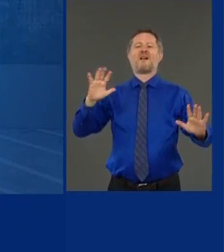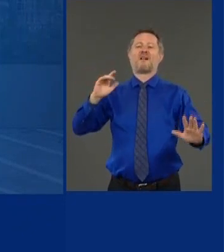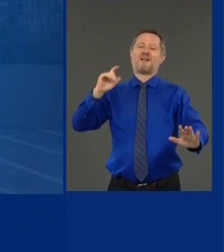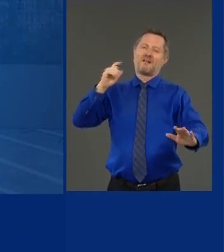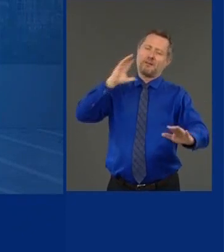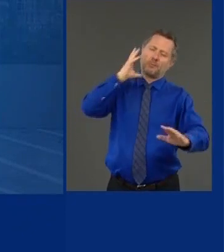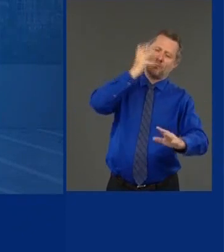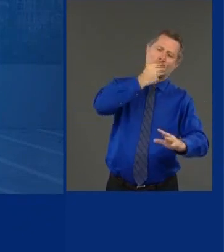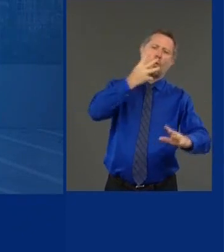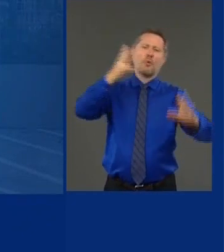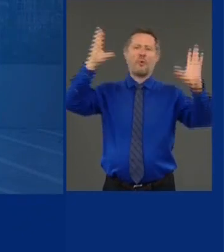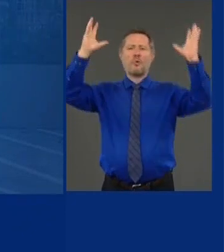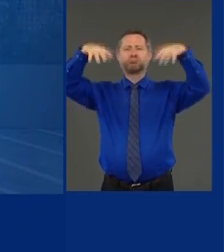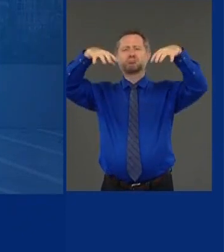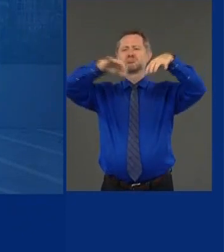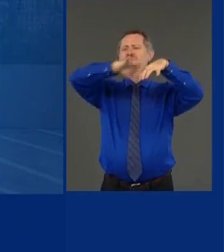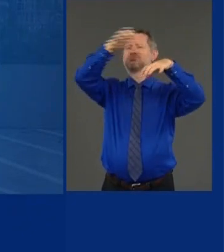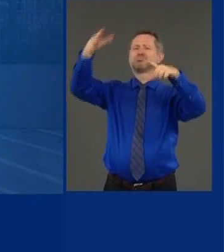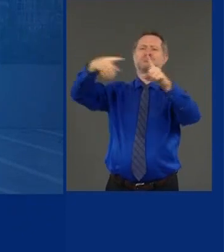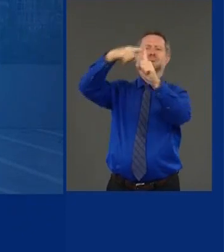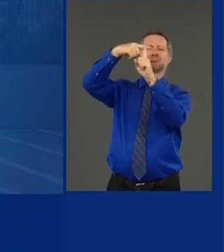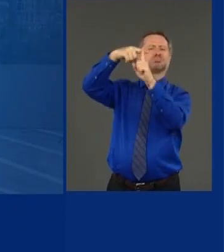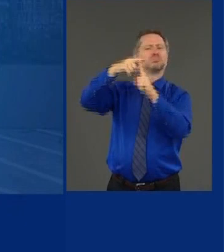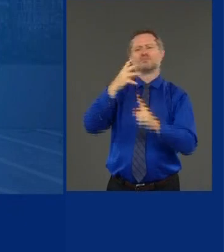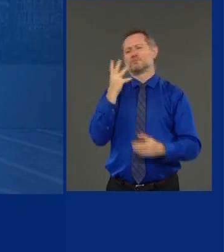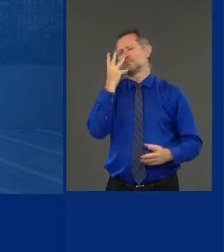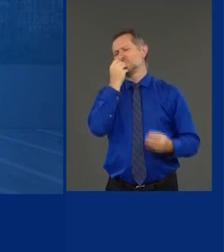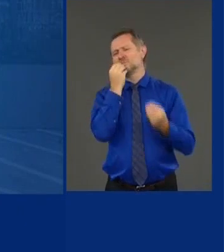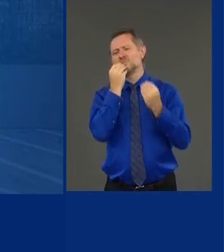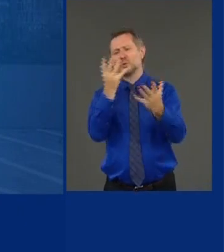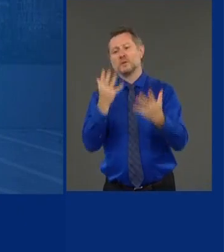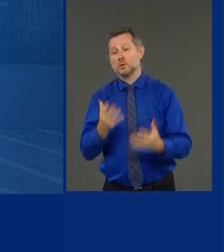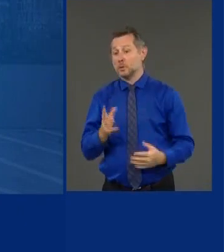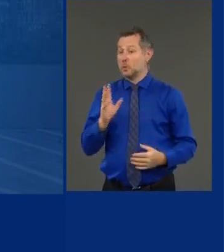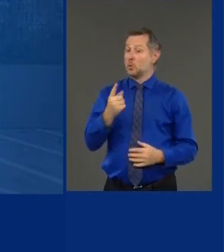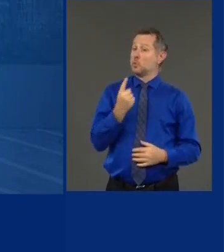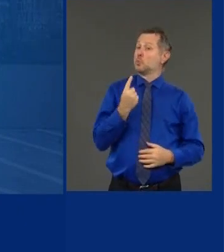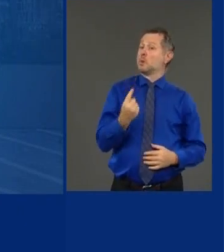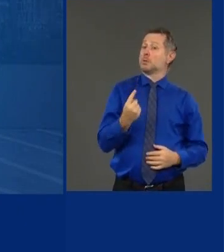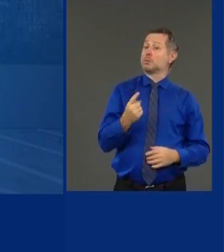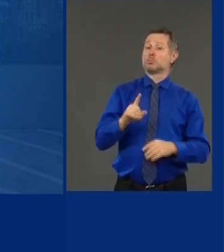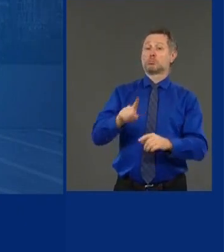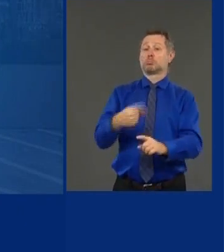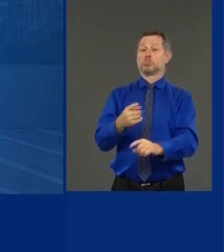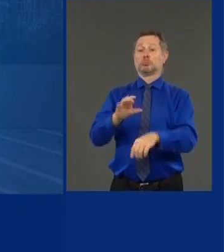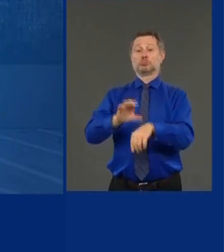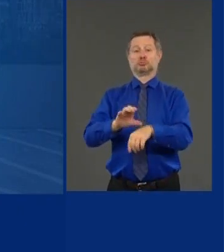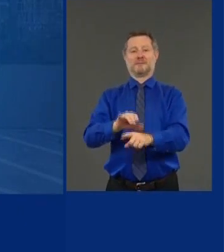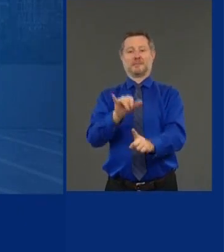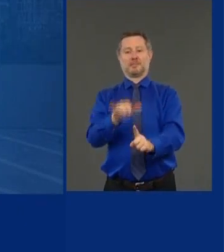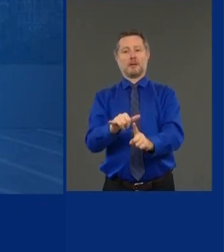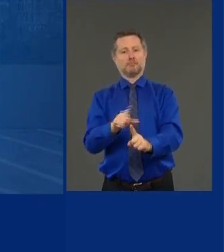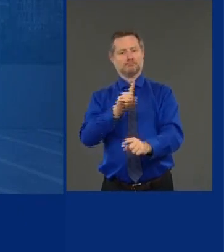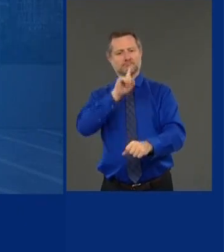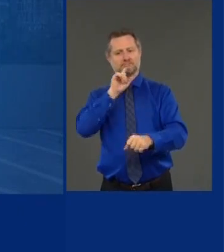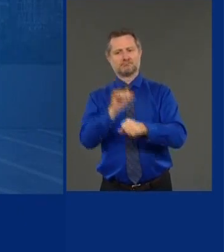BUT I WAS JUST WITH HIS EMINENCY ARCHBISHOP, AND IT IS NOW BEING REBUILT. IT IS MAGNIFICENT. IT REALLY IS A BEAUTIFUL